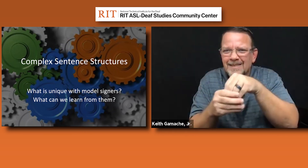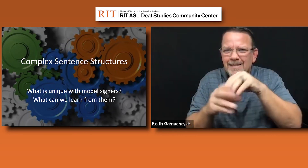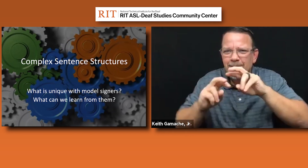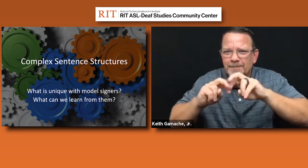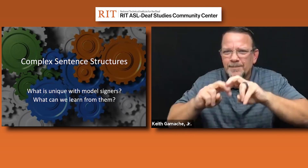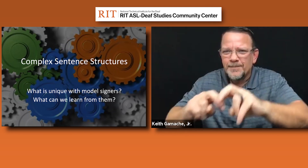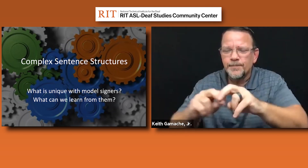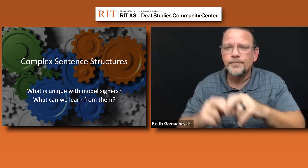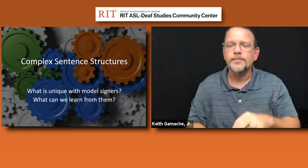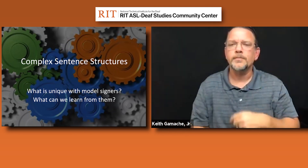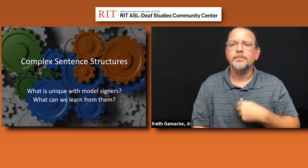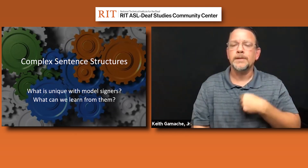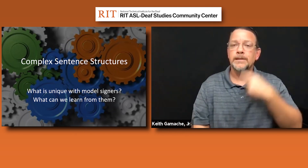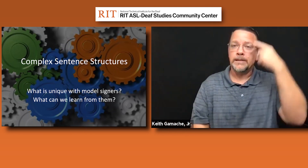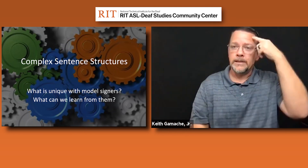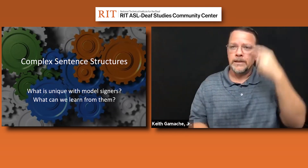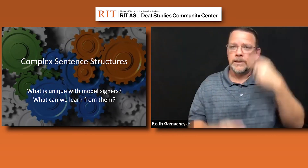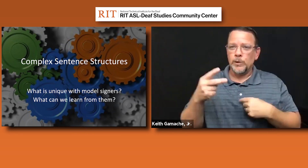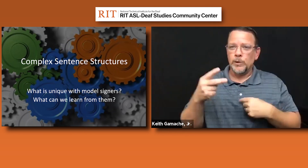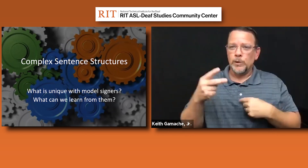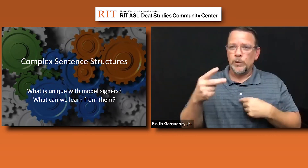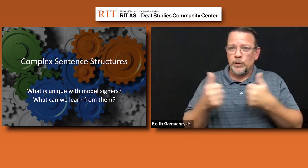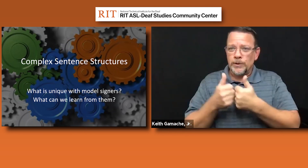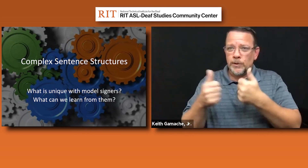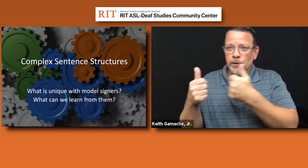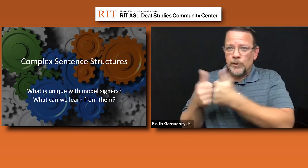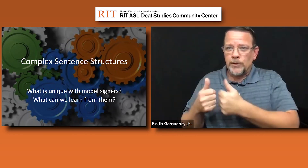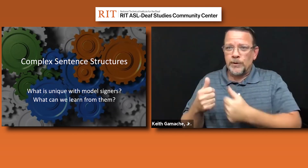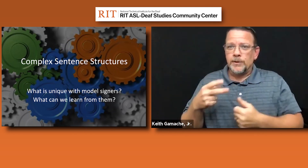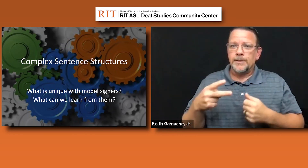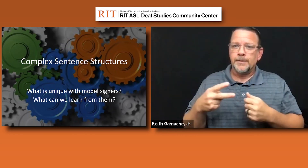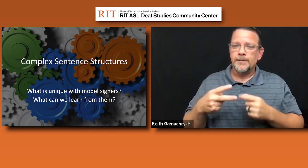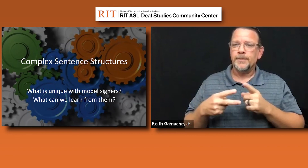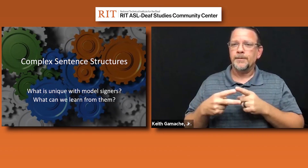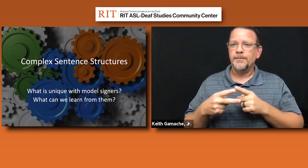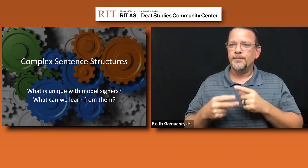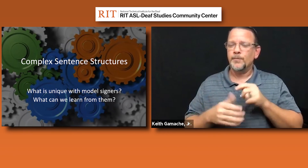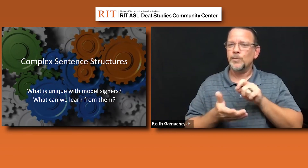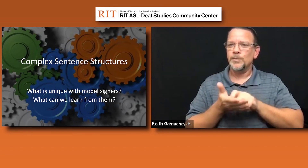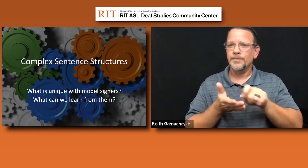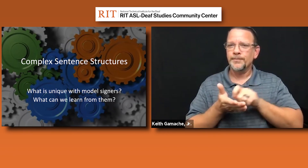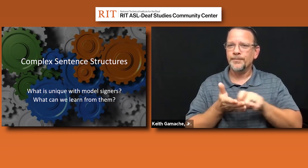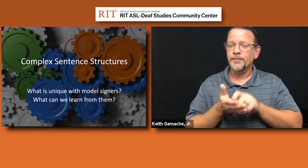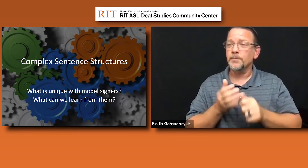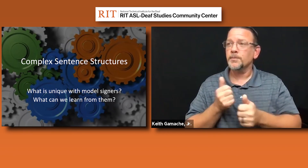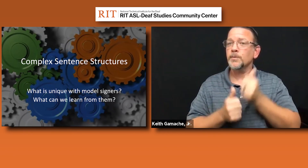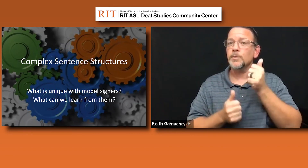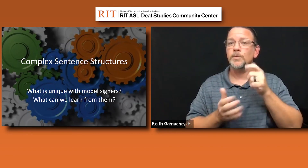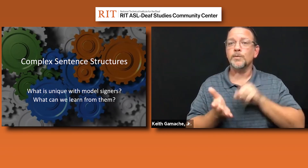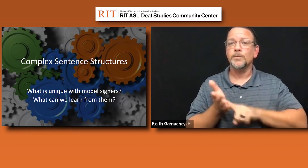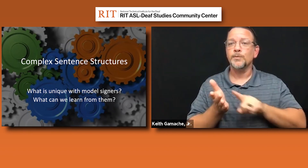We have research that we can look at and analyze further, and I think that there are two challenges when we look at doing this.